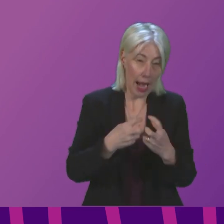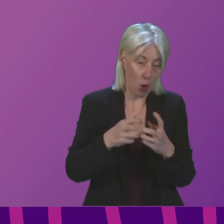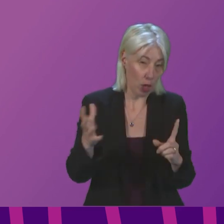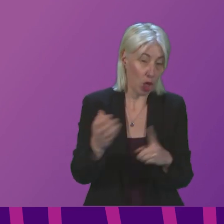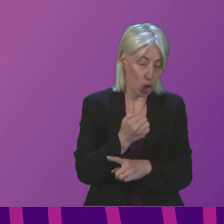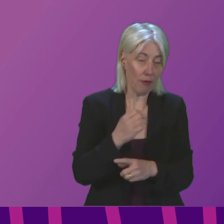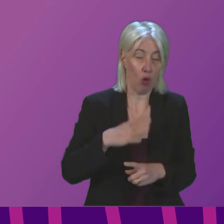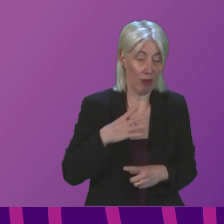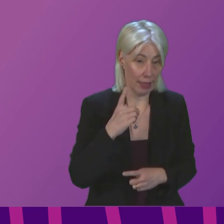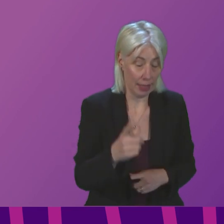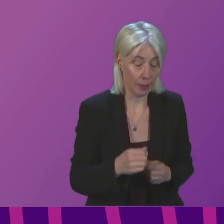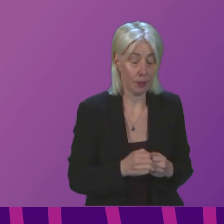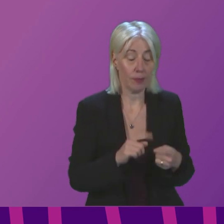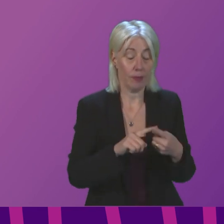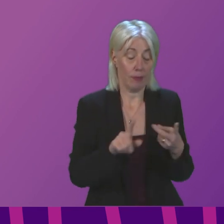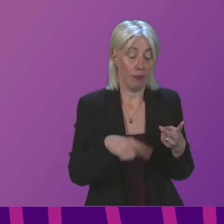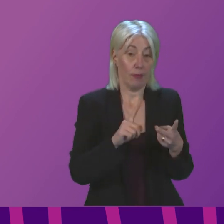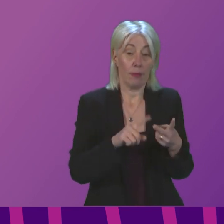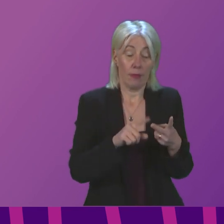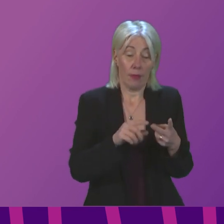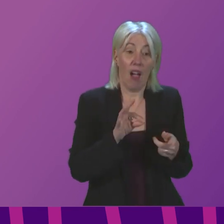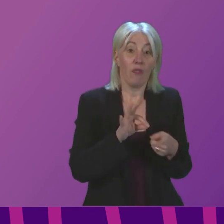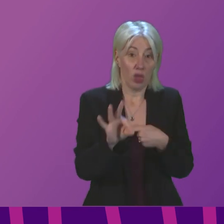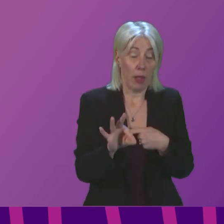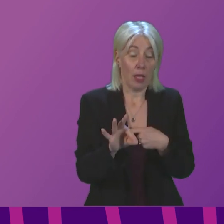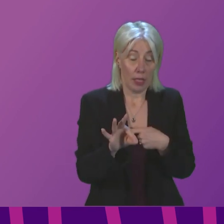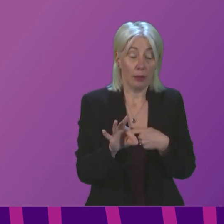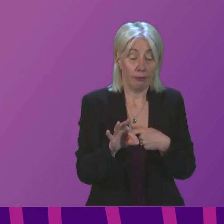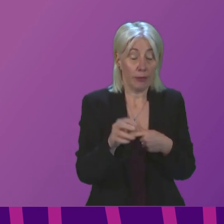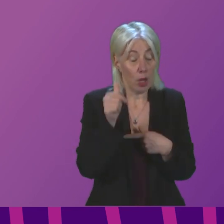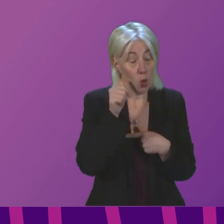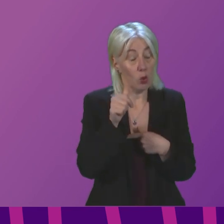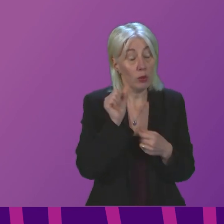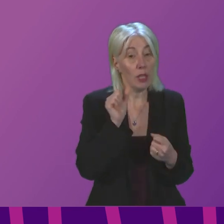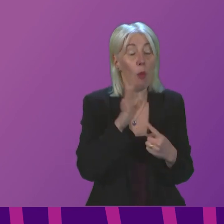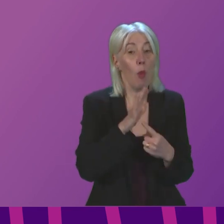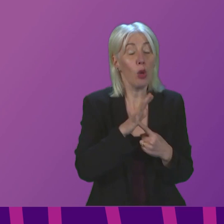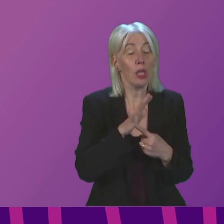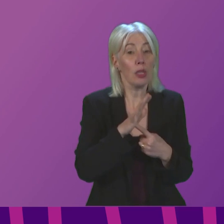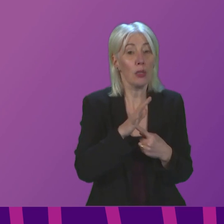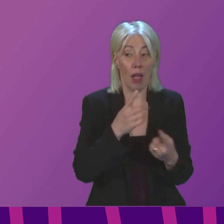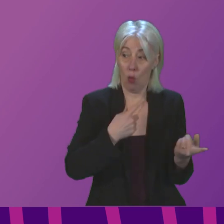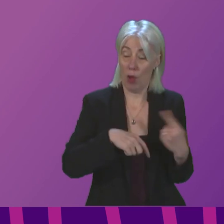The second issue is affordability. I think that an important part of our journey to net